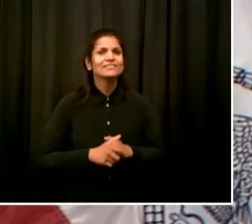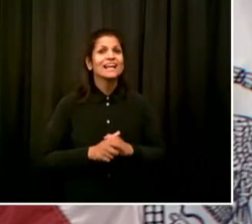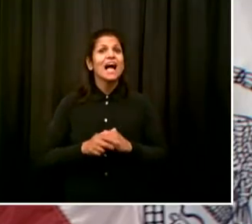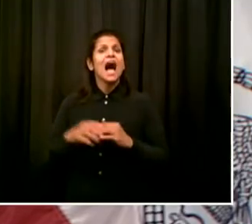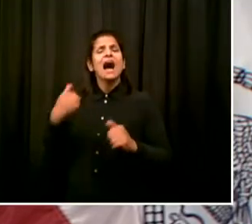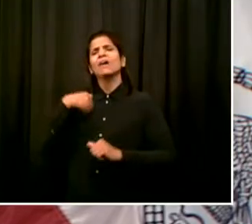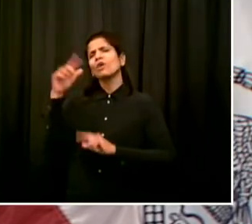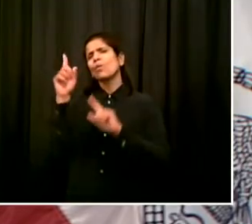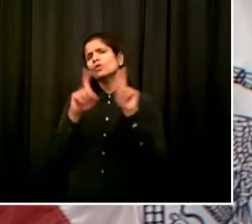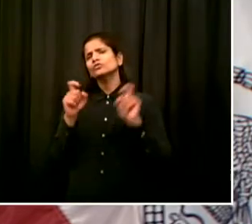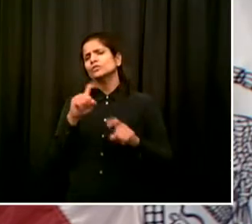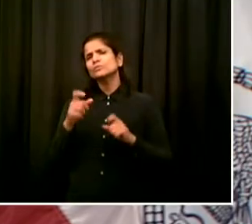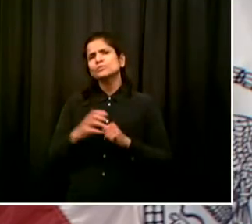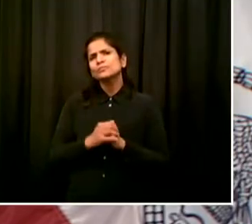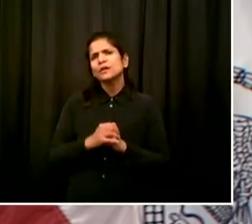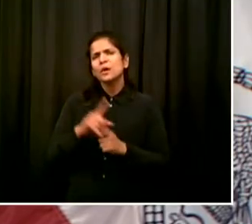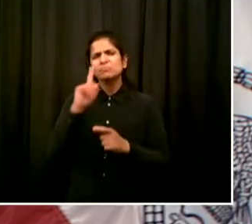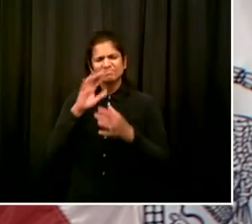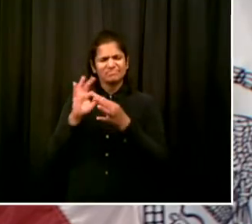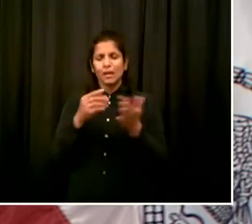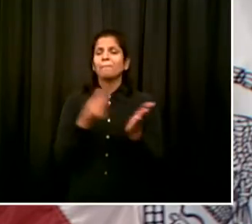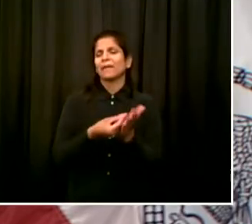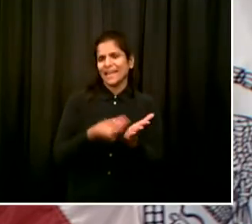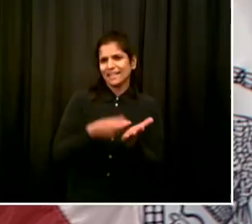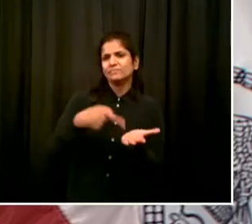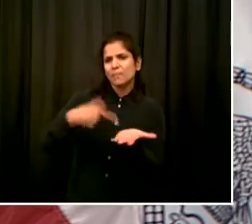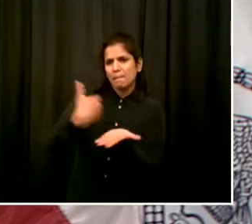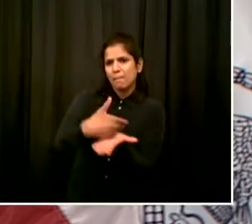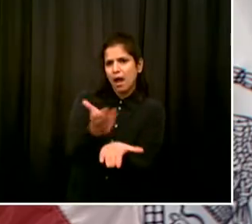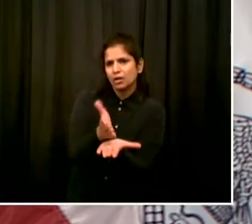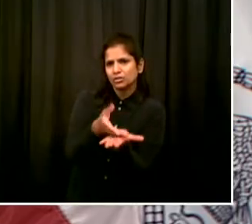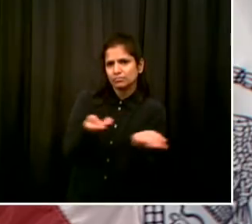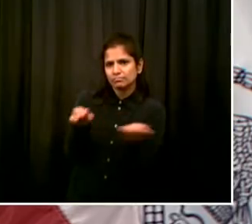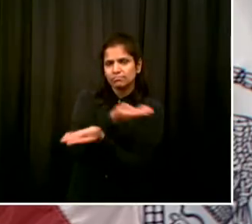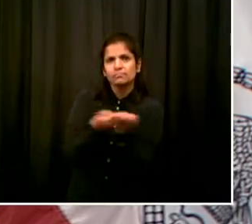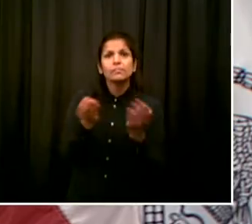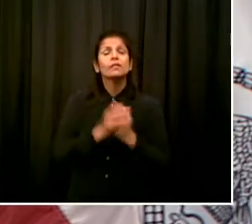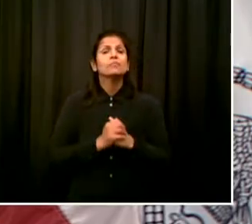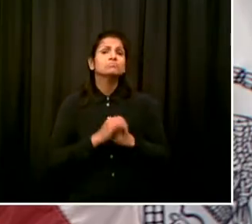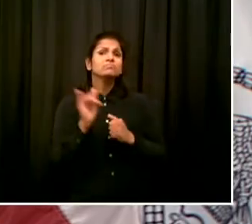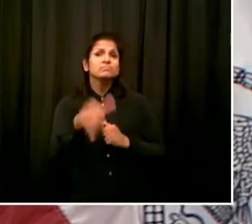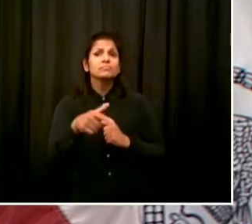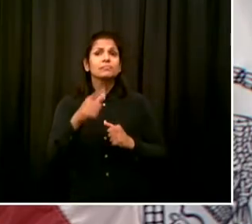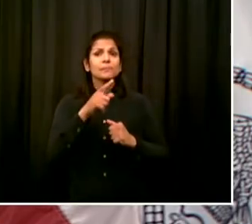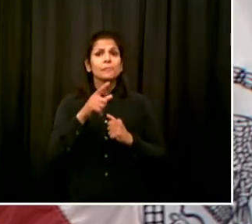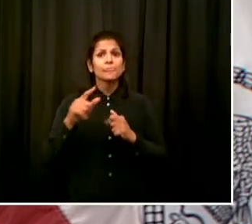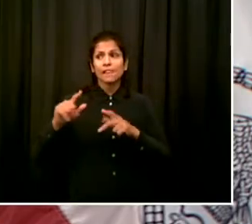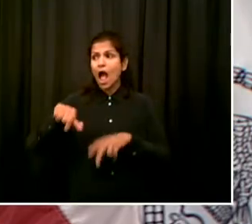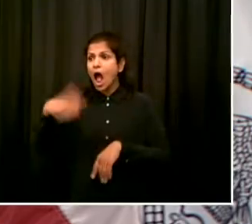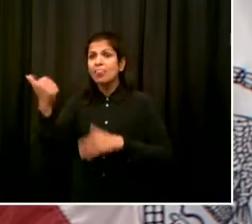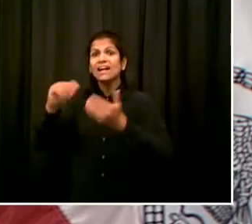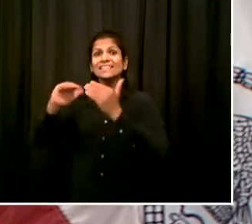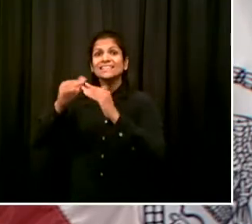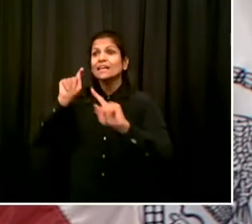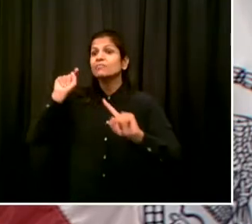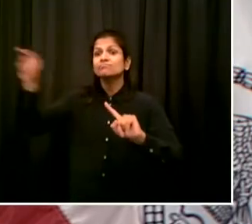HOWAR E U YO DOING TODAY? GOOD, HOW ARE YOU? OGOD, GOOD. I WANTED TO ASK YOU ABOUT THE NYPD. THERE WAS SIGNIFICANT CUTS